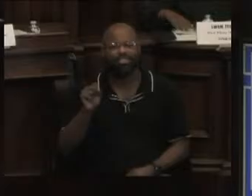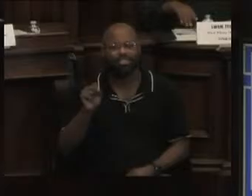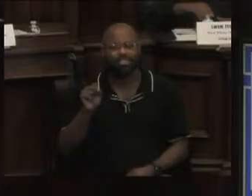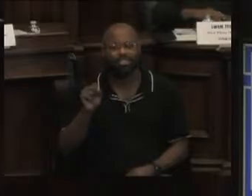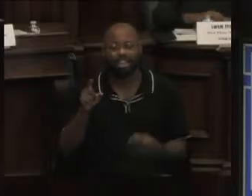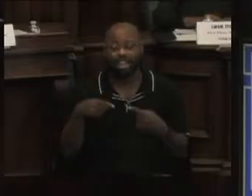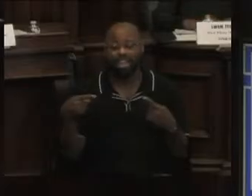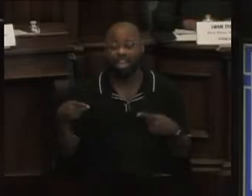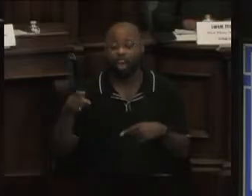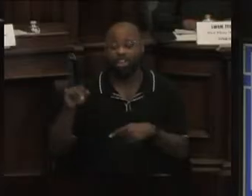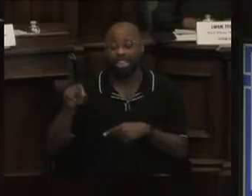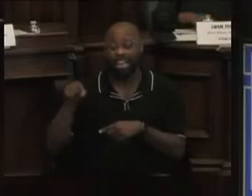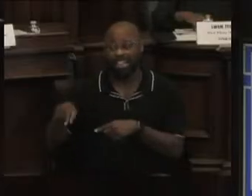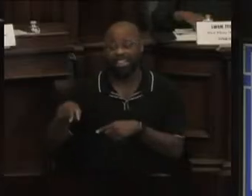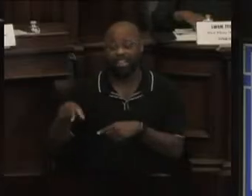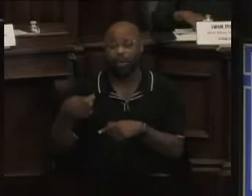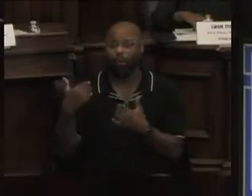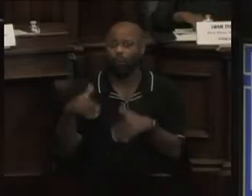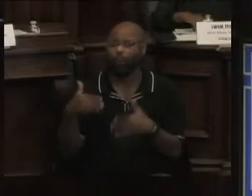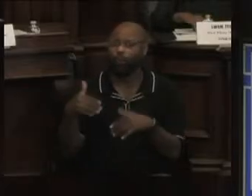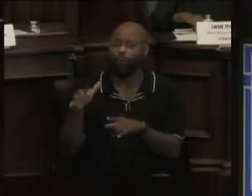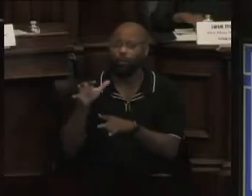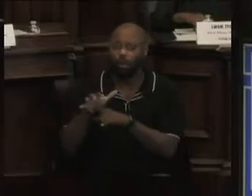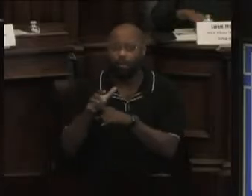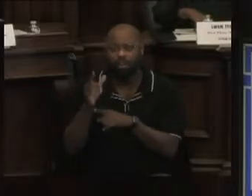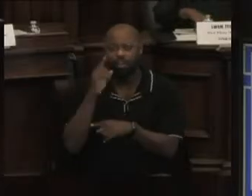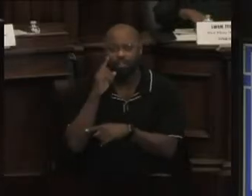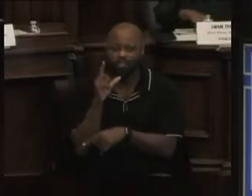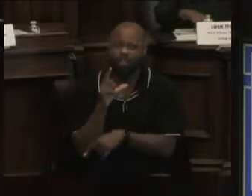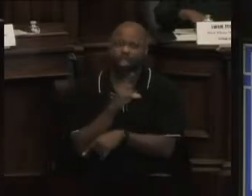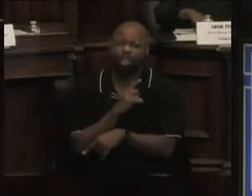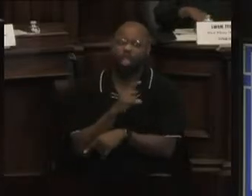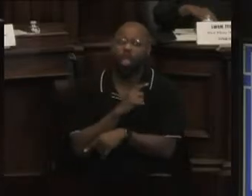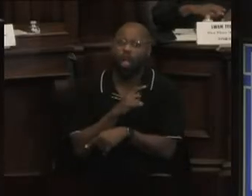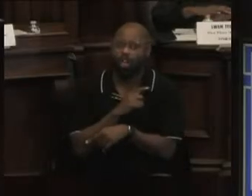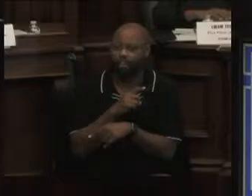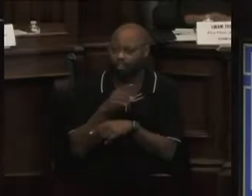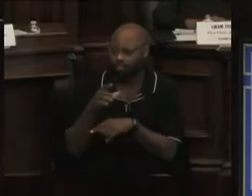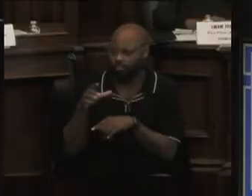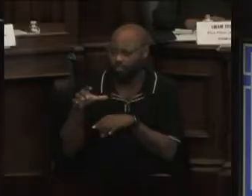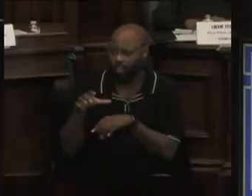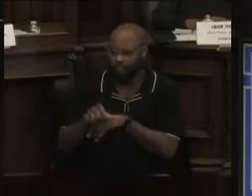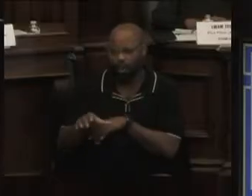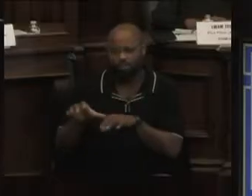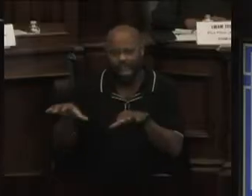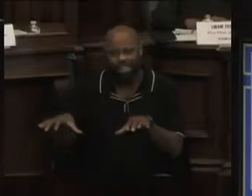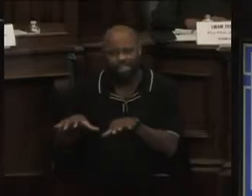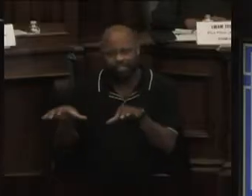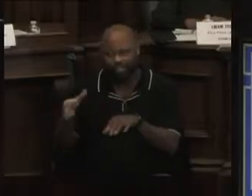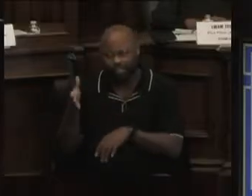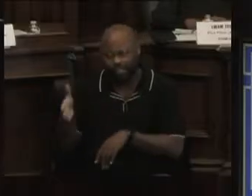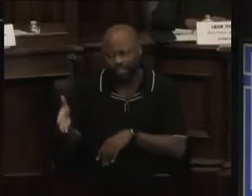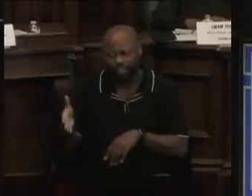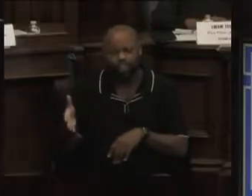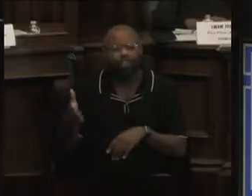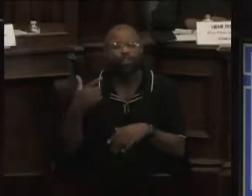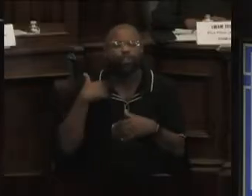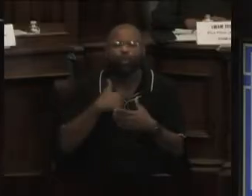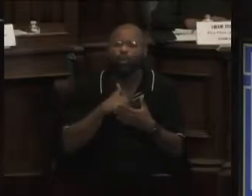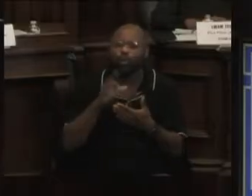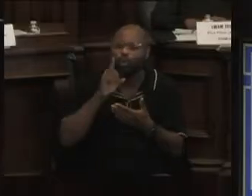right opposite TSTS is a hot